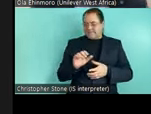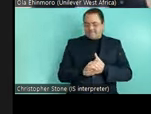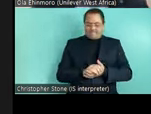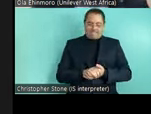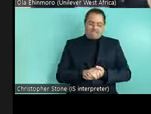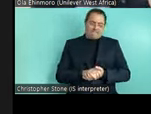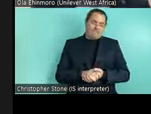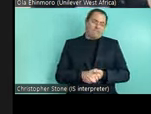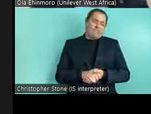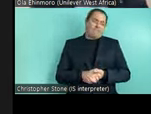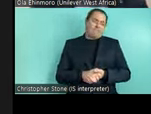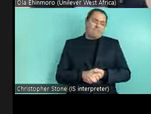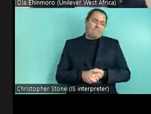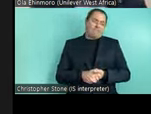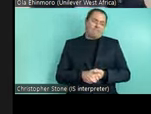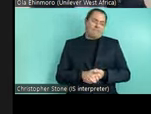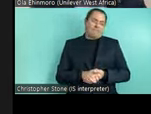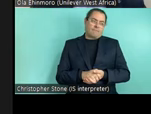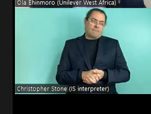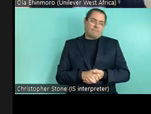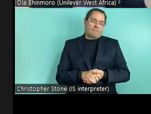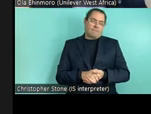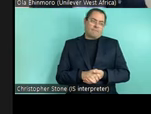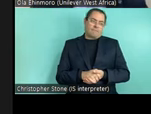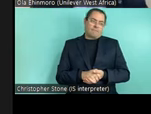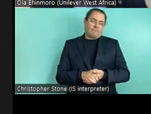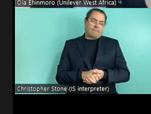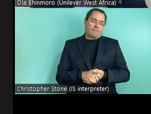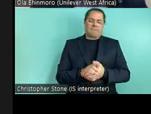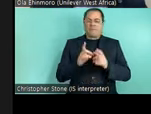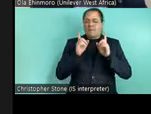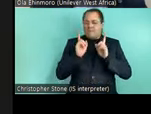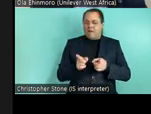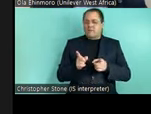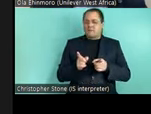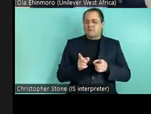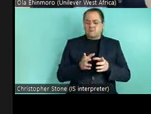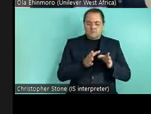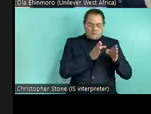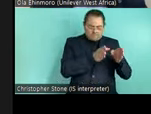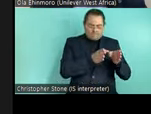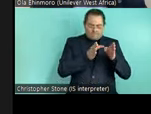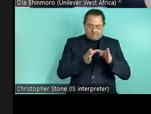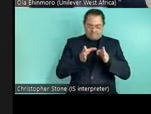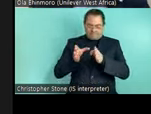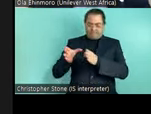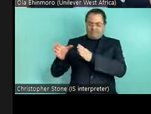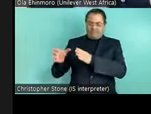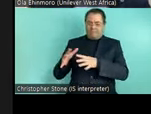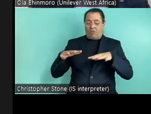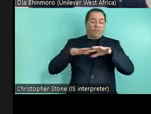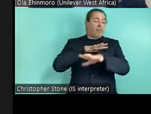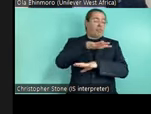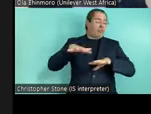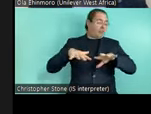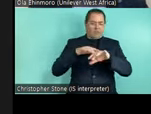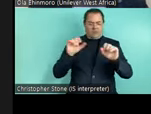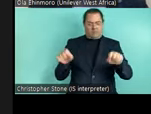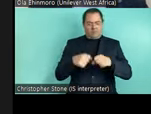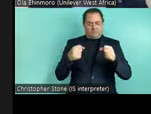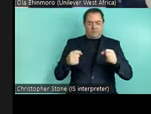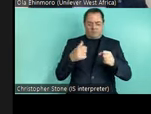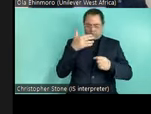that, that's, it's not, you have to be systematic. 15:04:16 And so, we also have some other shows